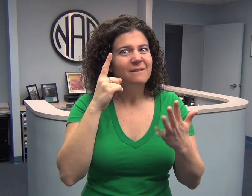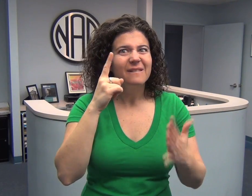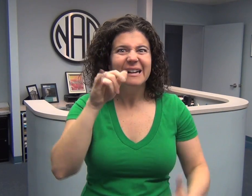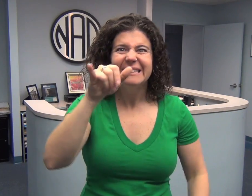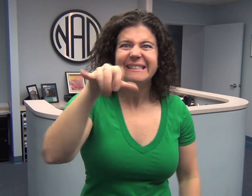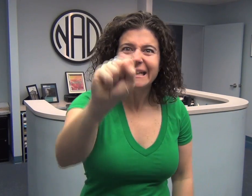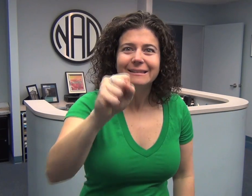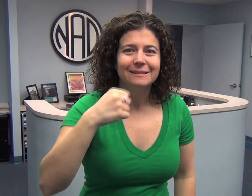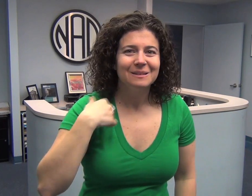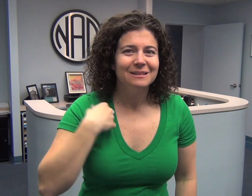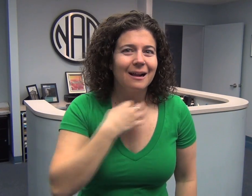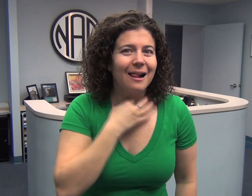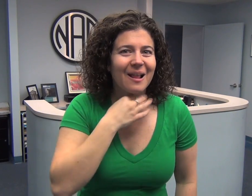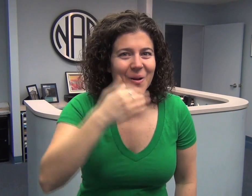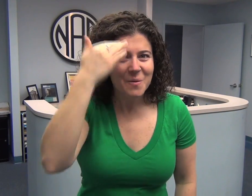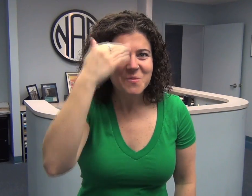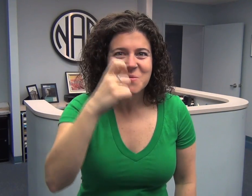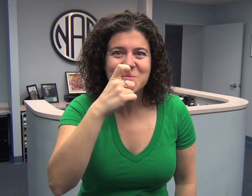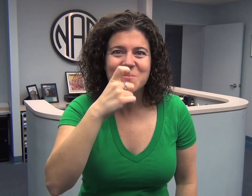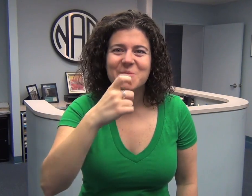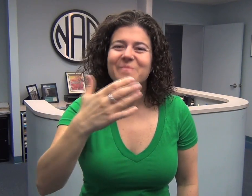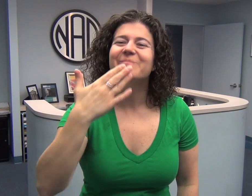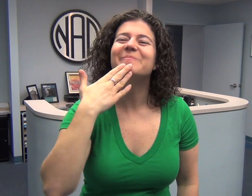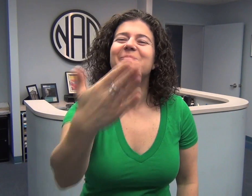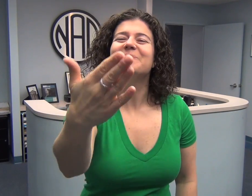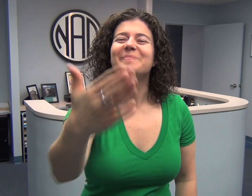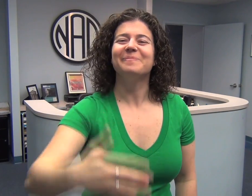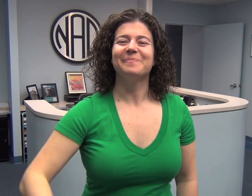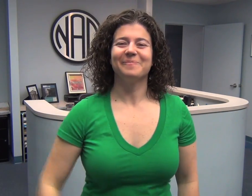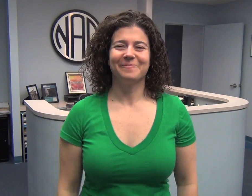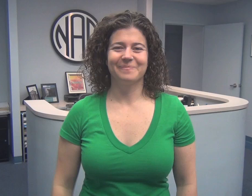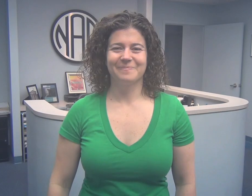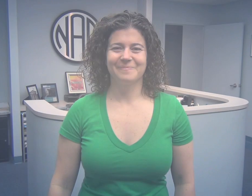Great, we want to know who. Thank you!